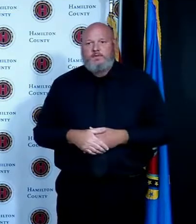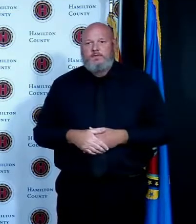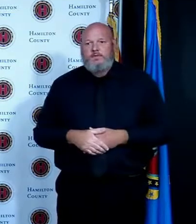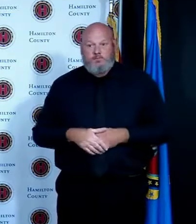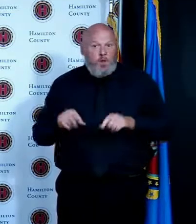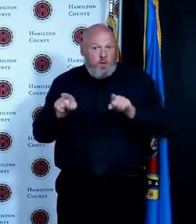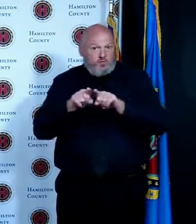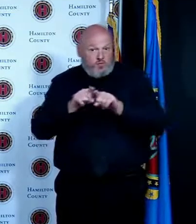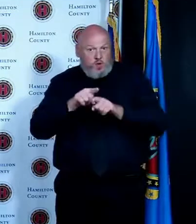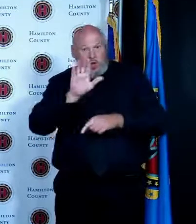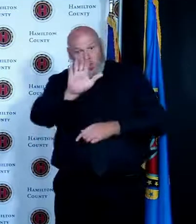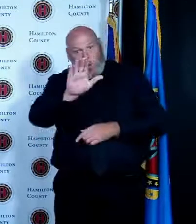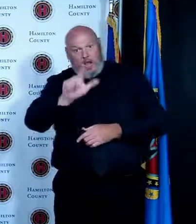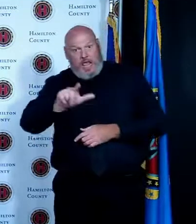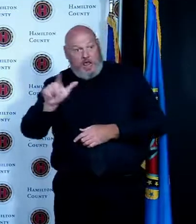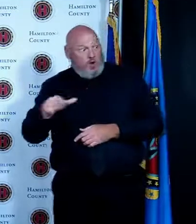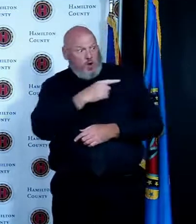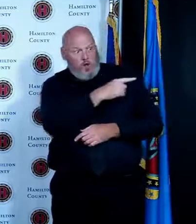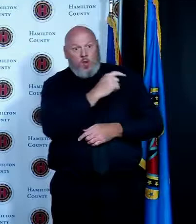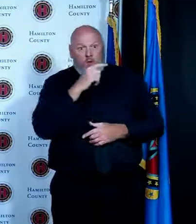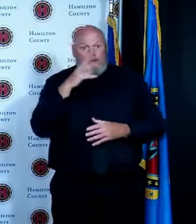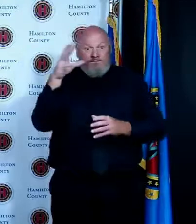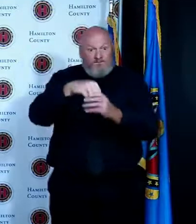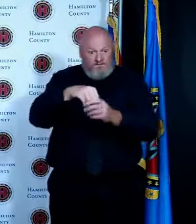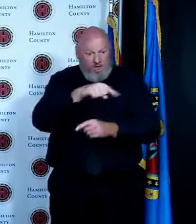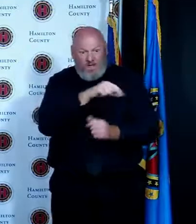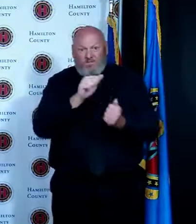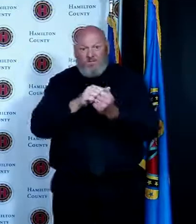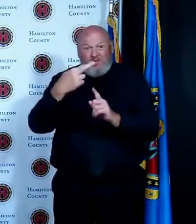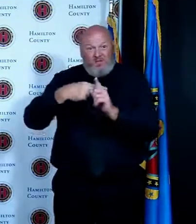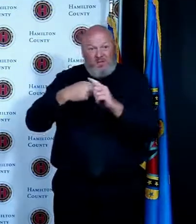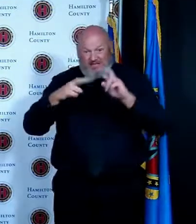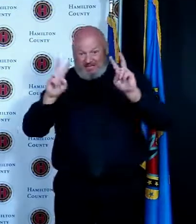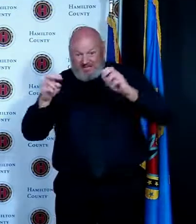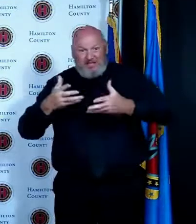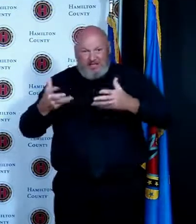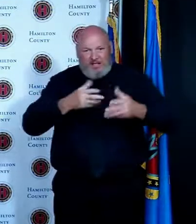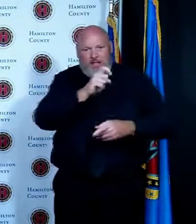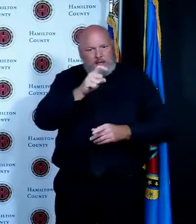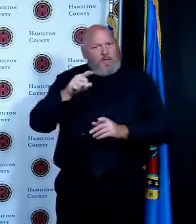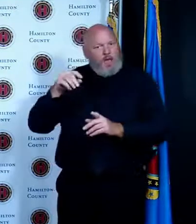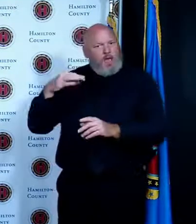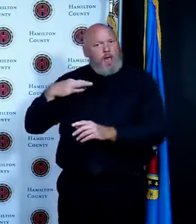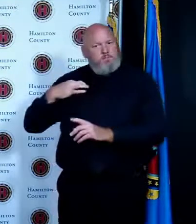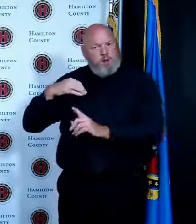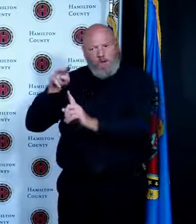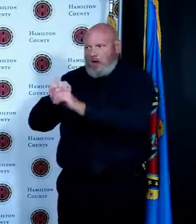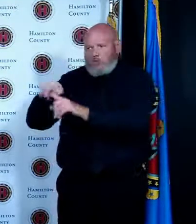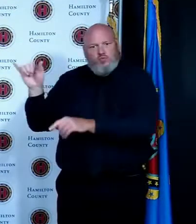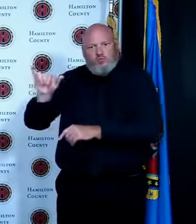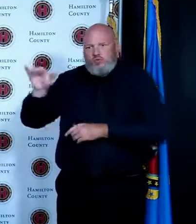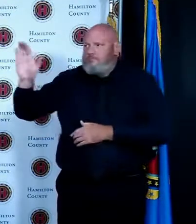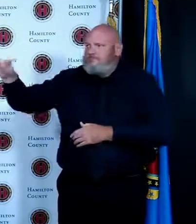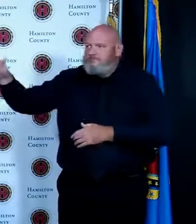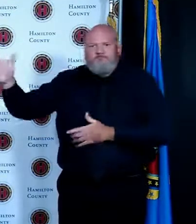partners uh to get that assistance out to folks that are um worried about losing their housing next